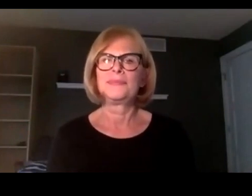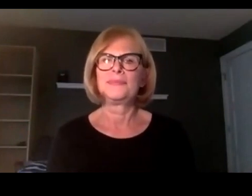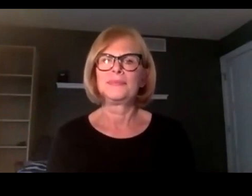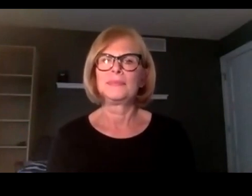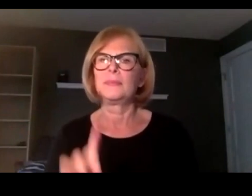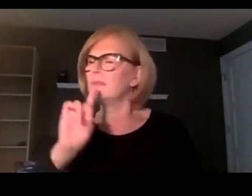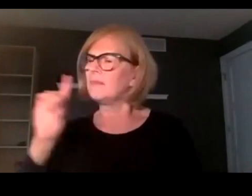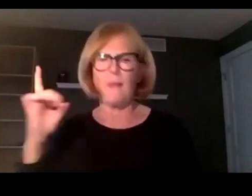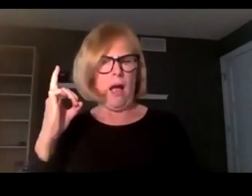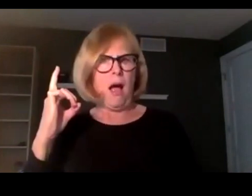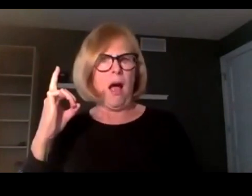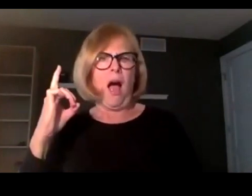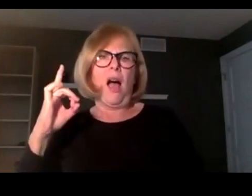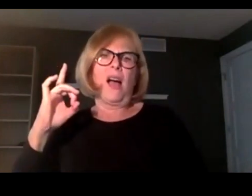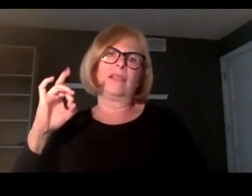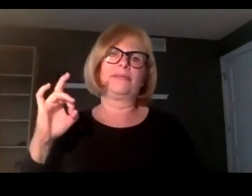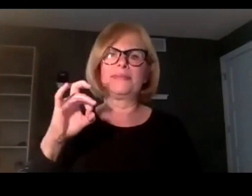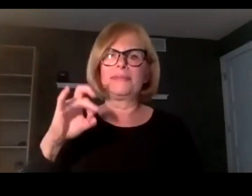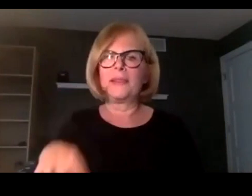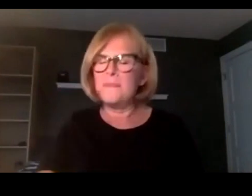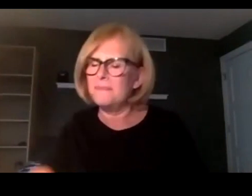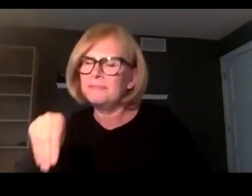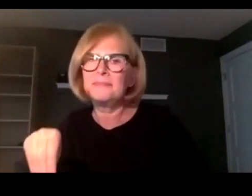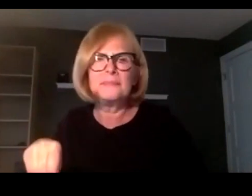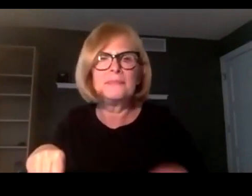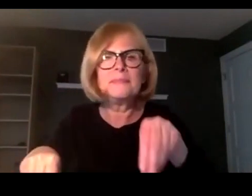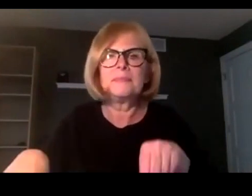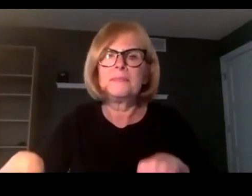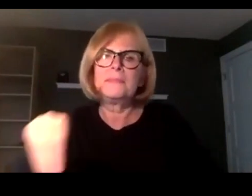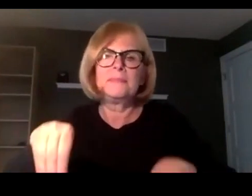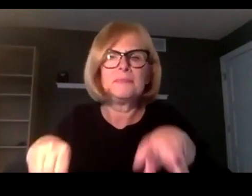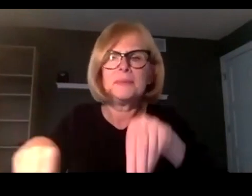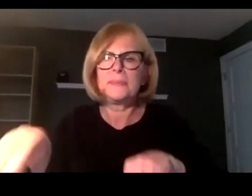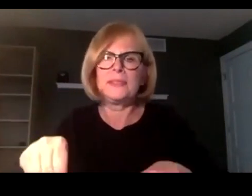So the peddler picked up his caps and put them back on his head...